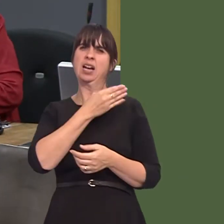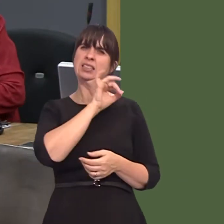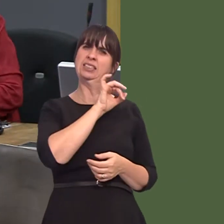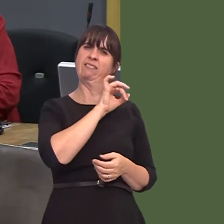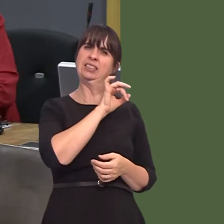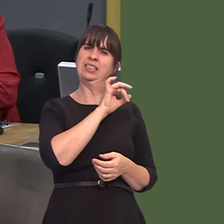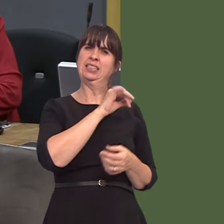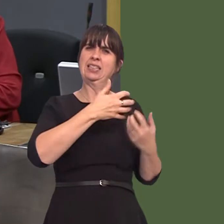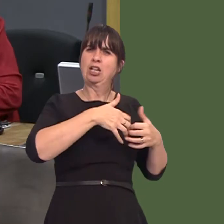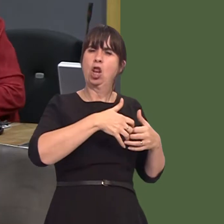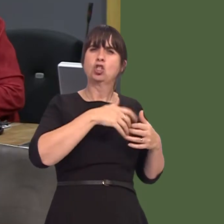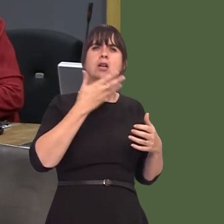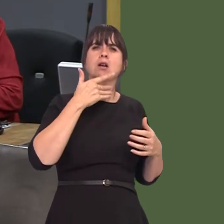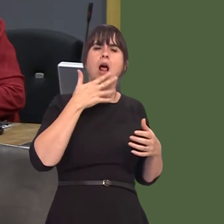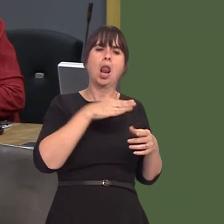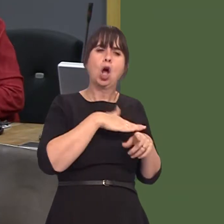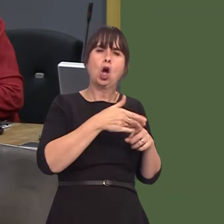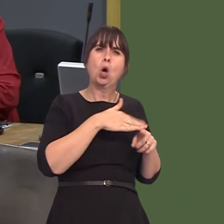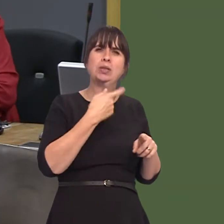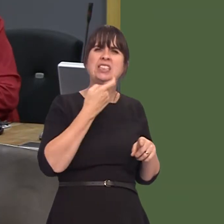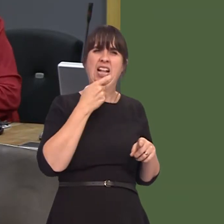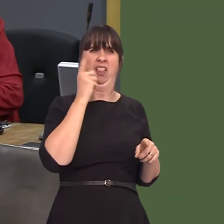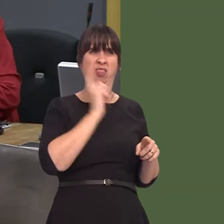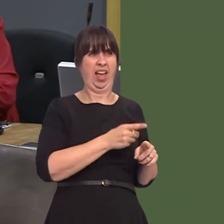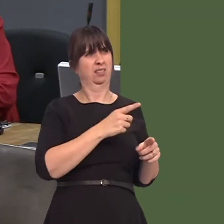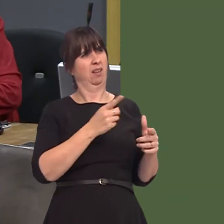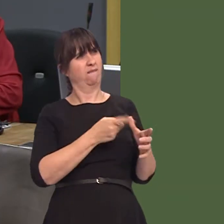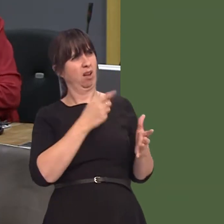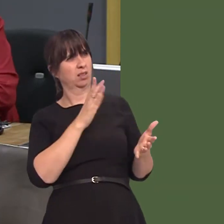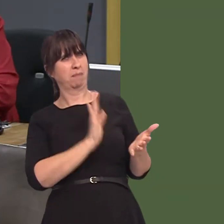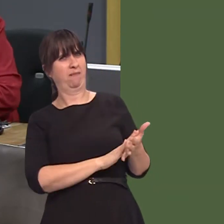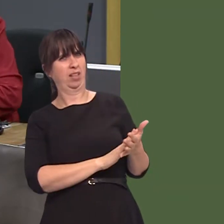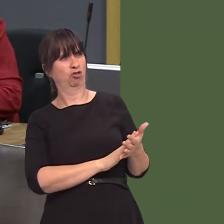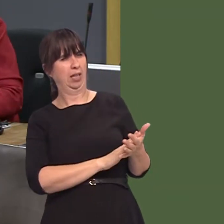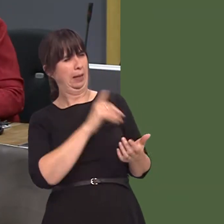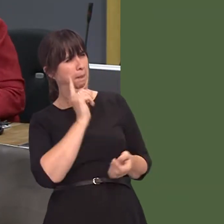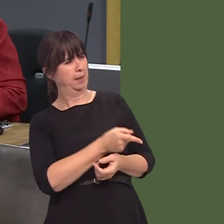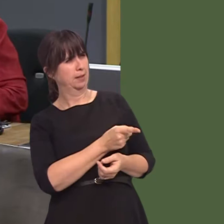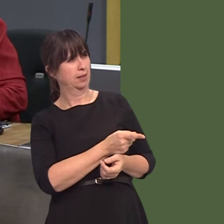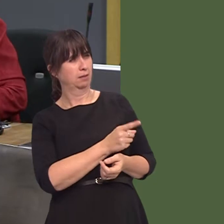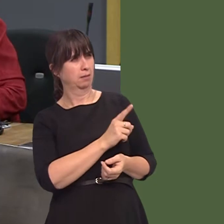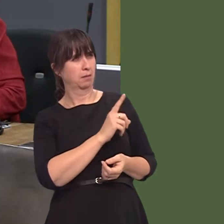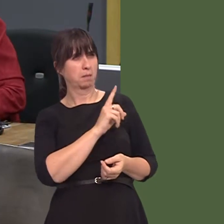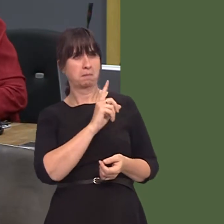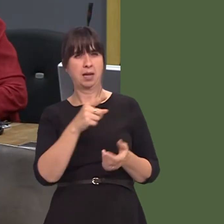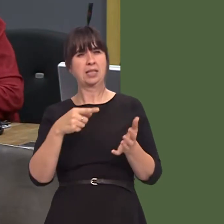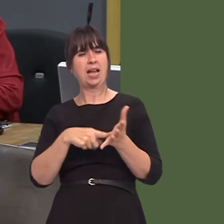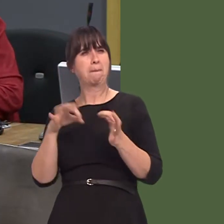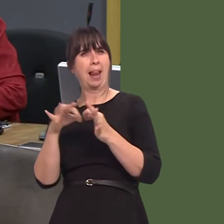colour coating steel from being considered advanced manufacturing, despite the fact that both Bryngwyn and Tafarnaubach had closed previously?